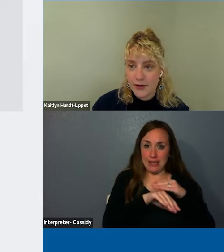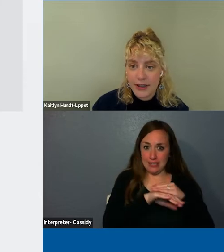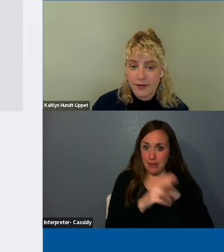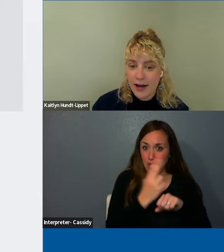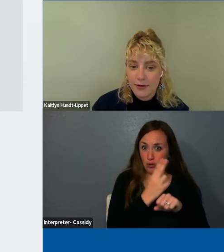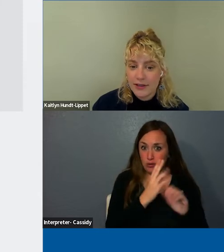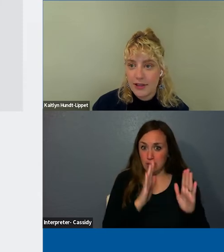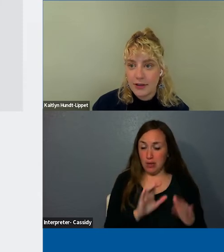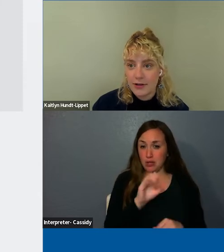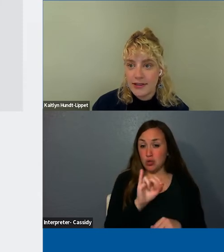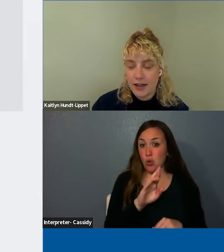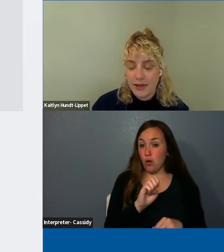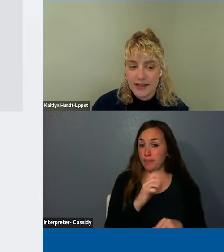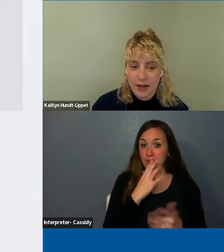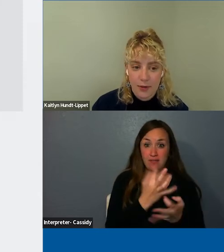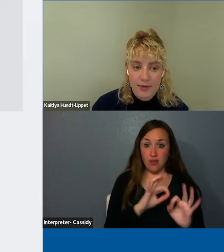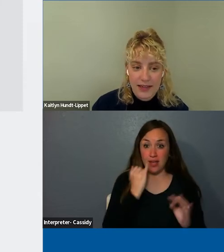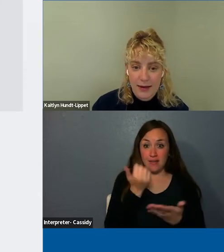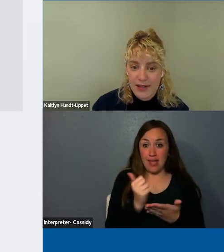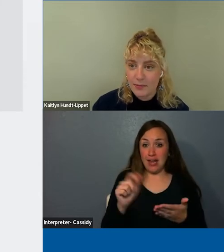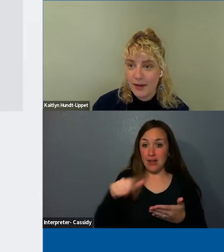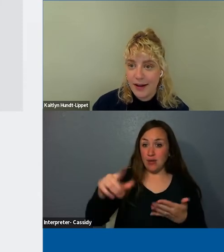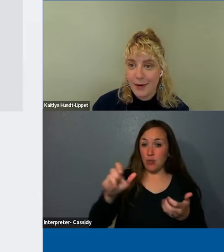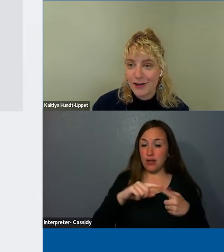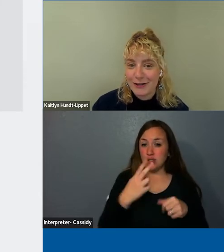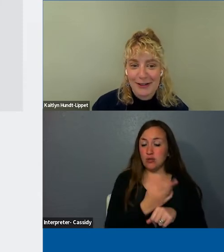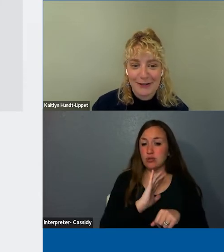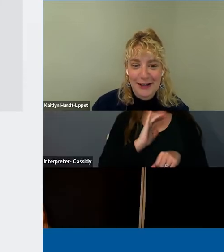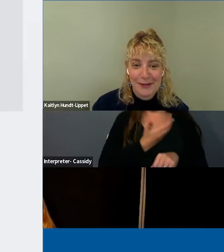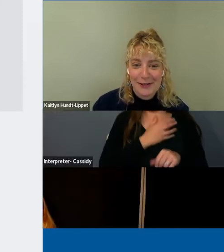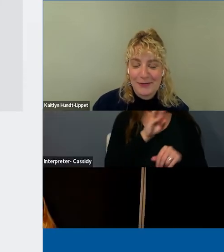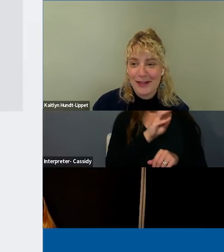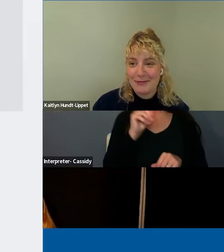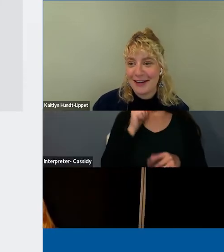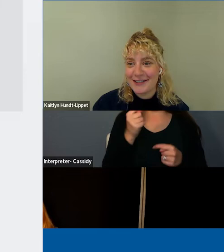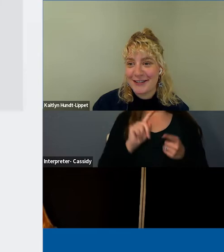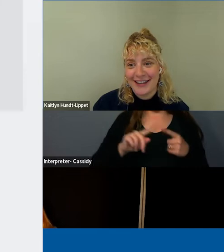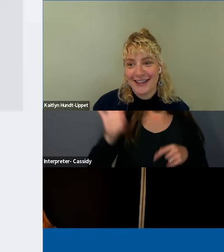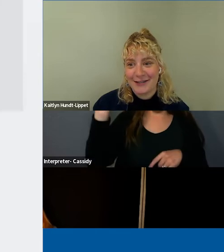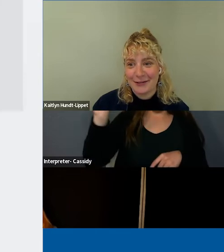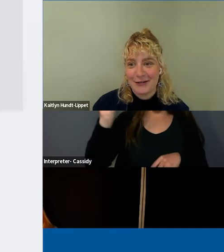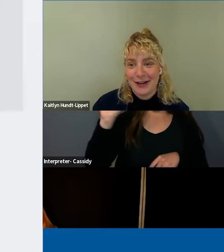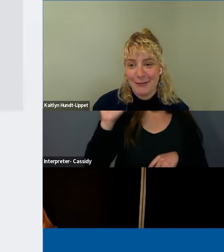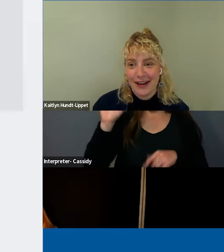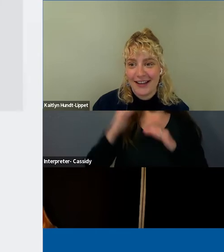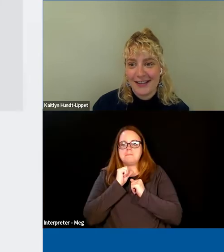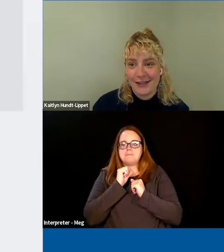It's free for anyone to use. It's on our website. I'm just not trying to plug Fable too much, but I also think it's a really great way